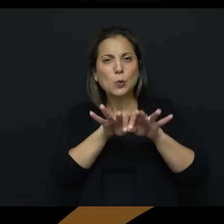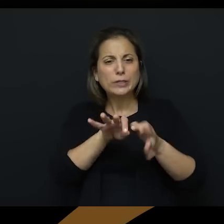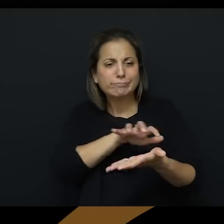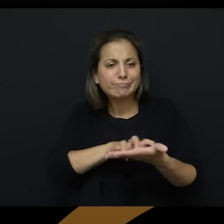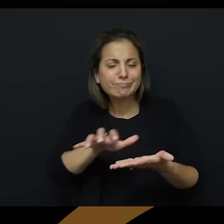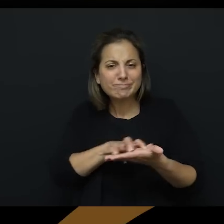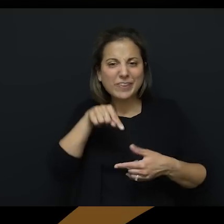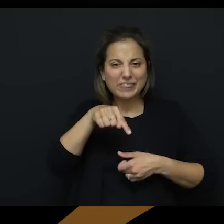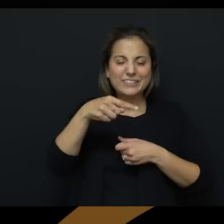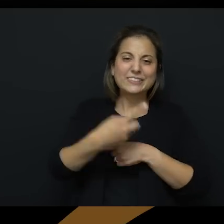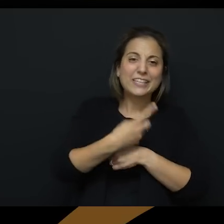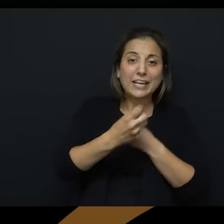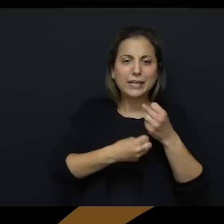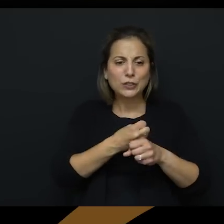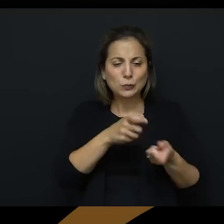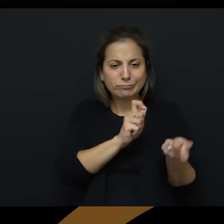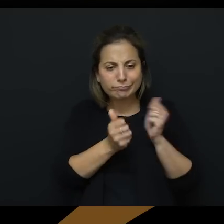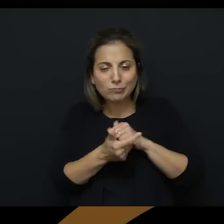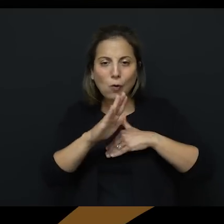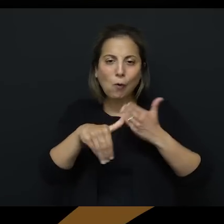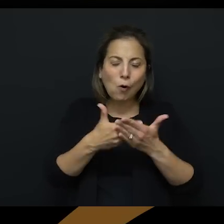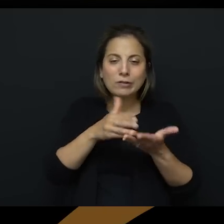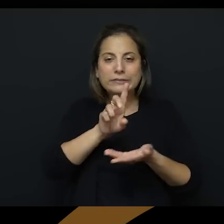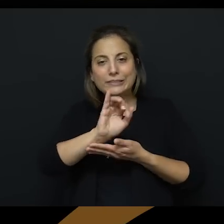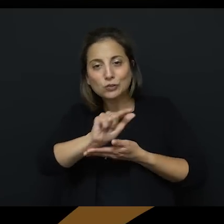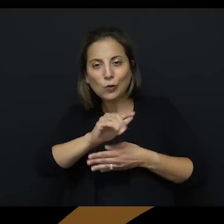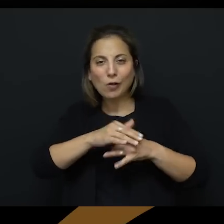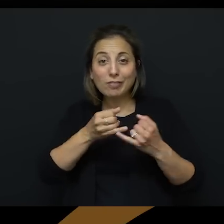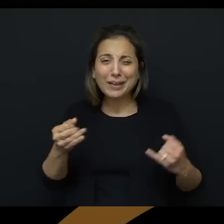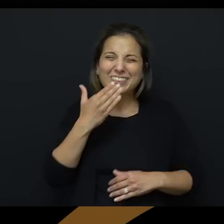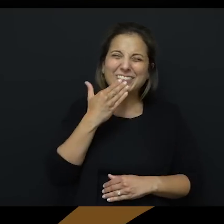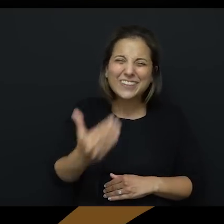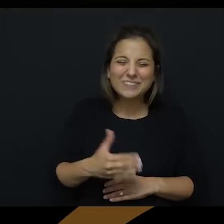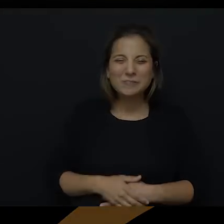it is still relevant in this digital day and age. Thank you.